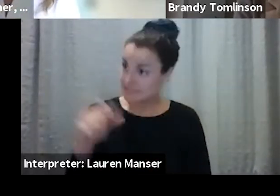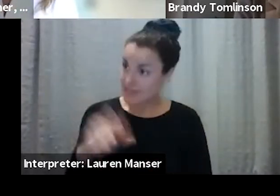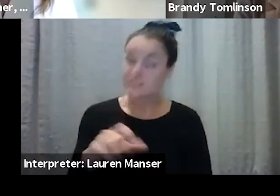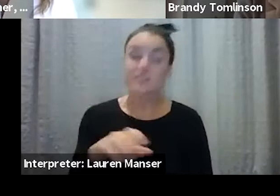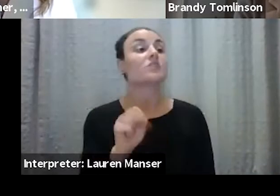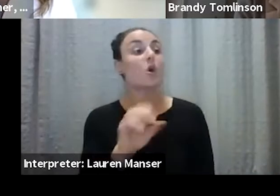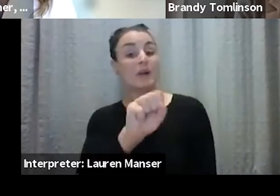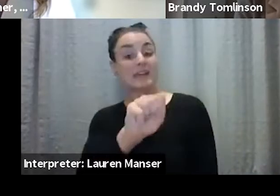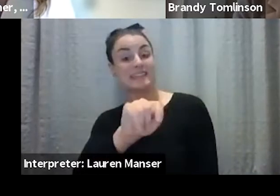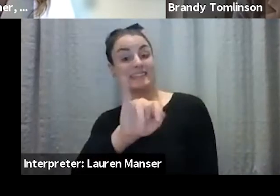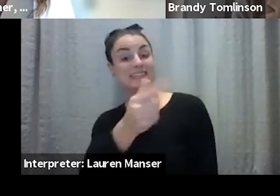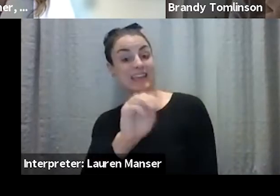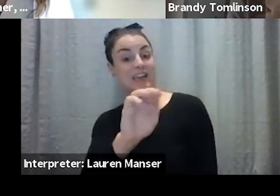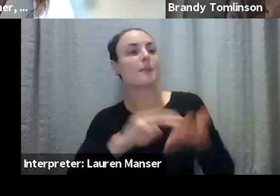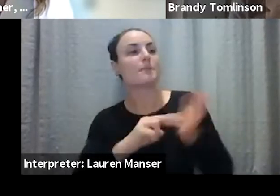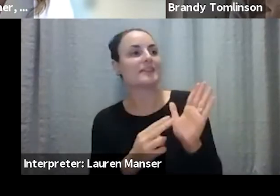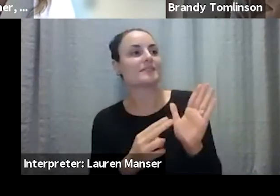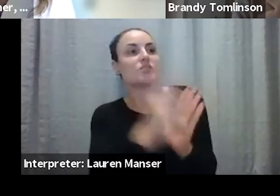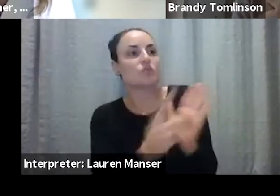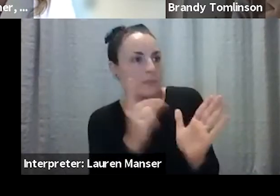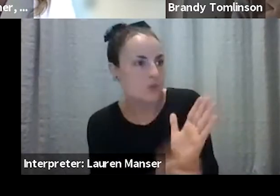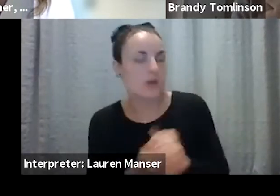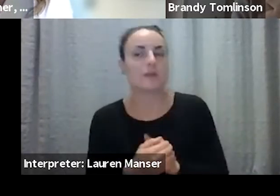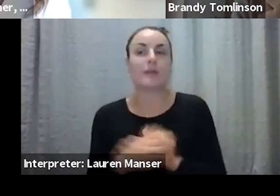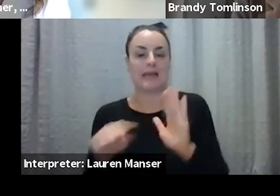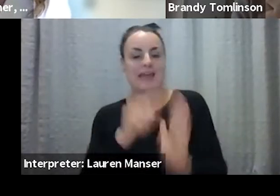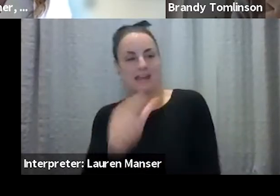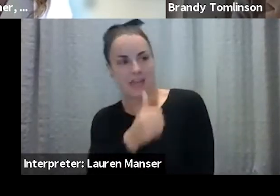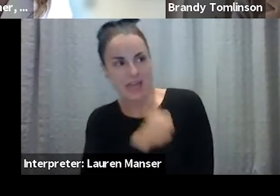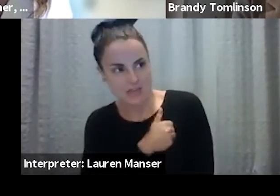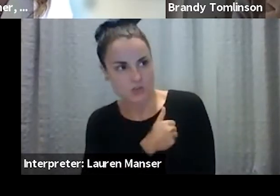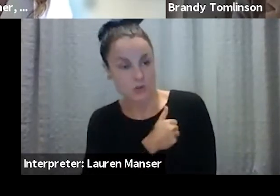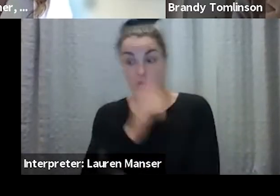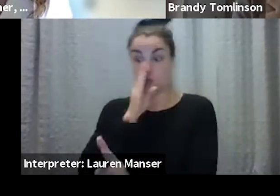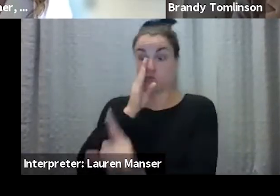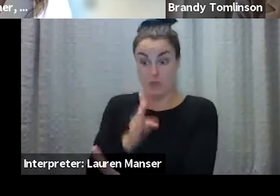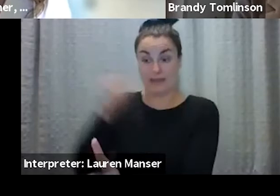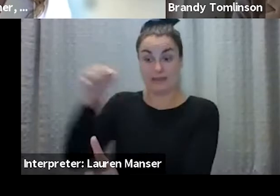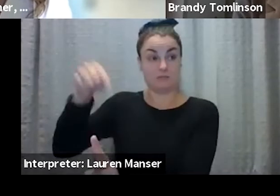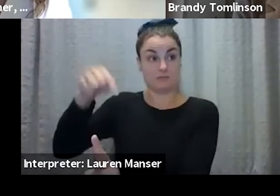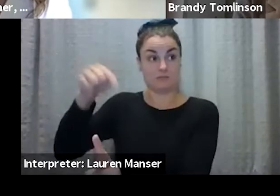or discriminatory beliefs against someone based on a distinguishing characteristic,